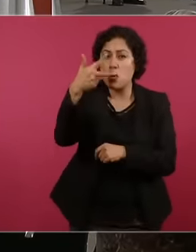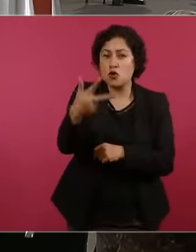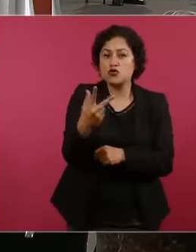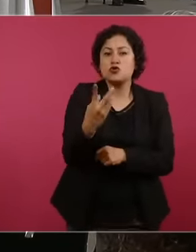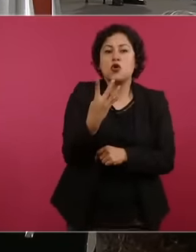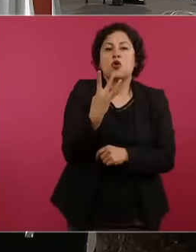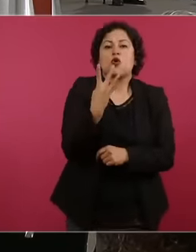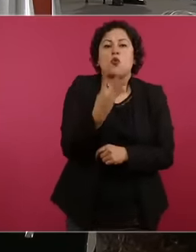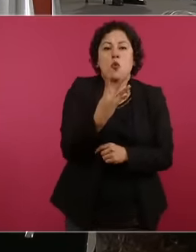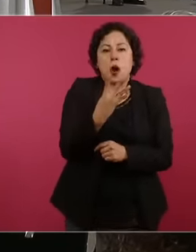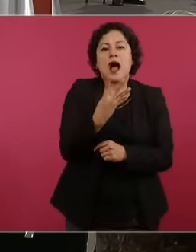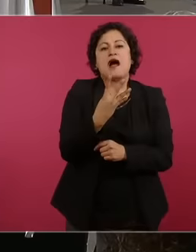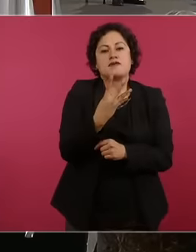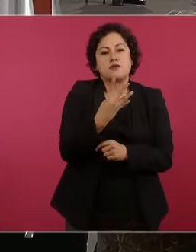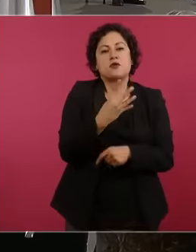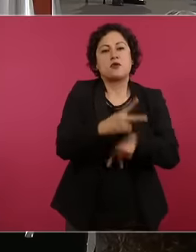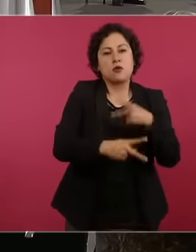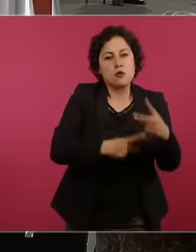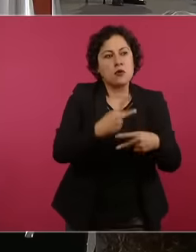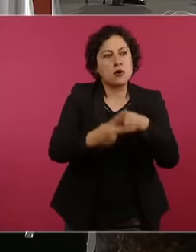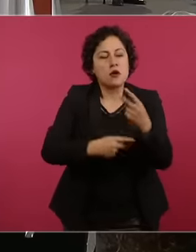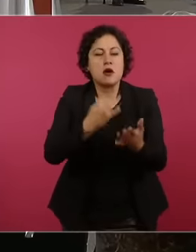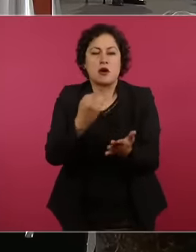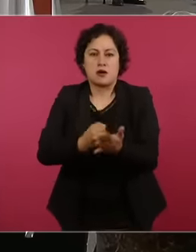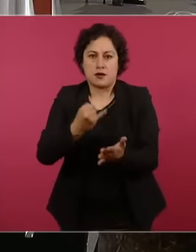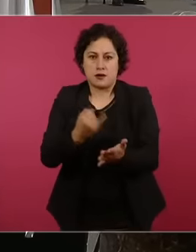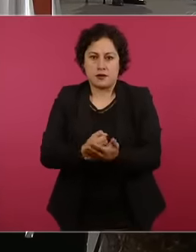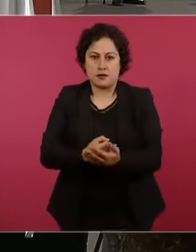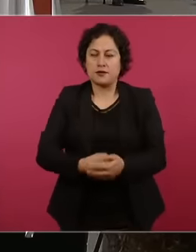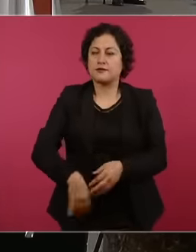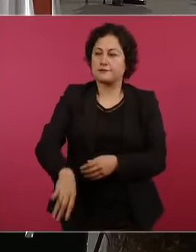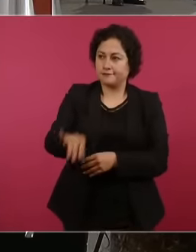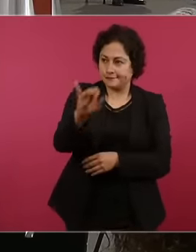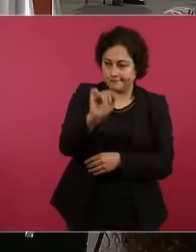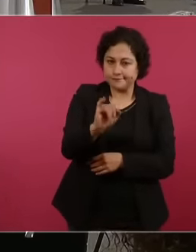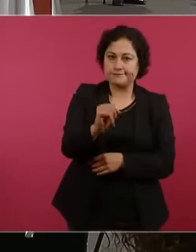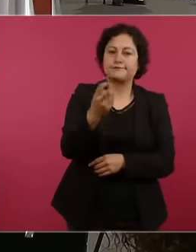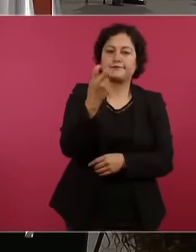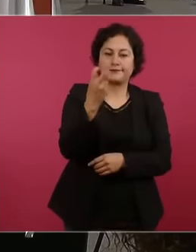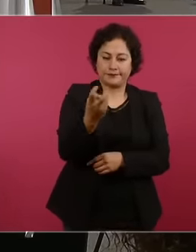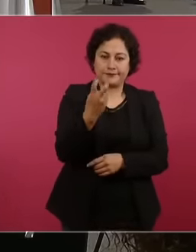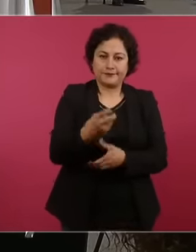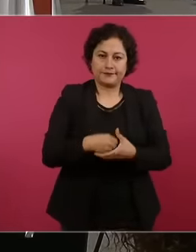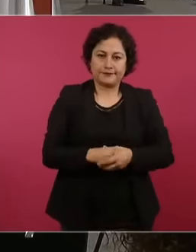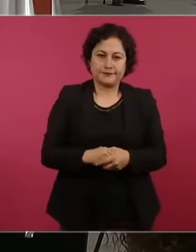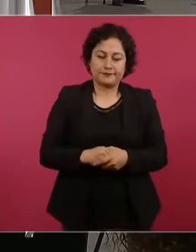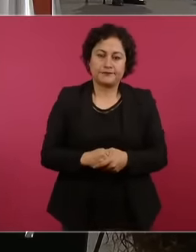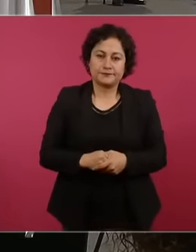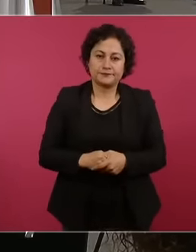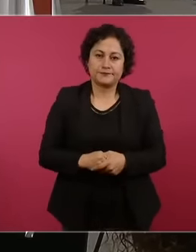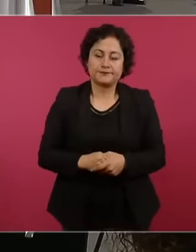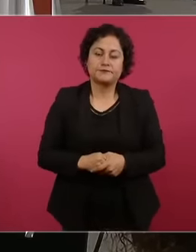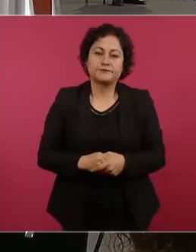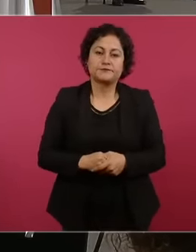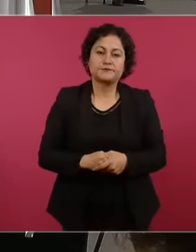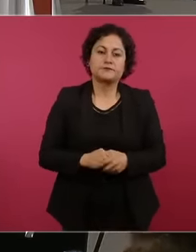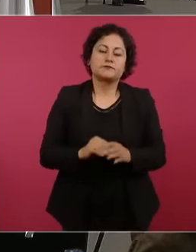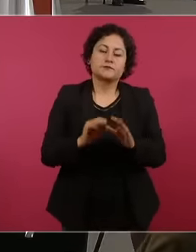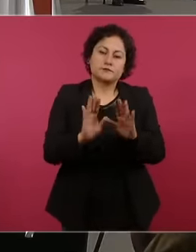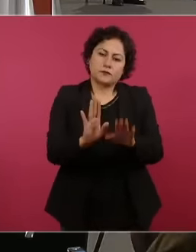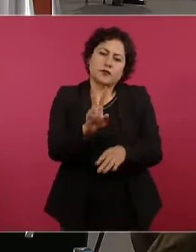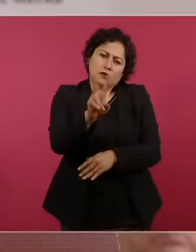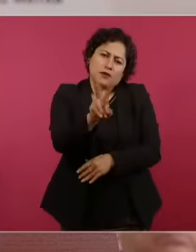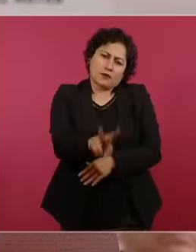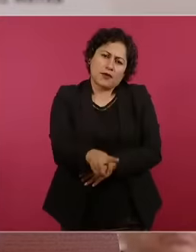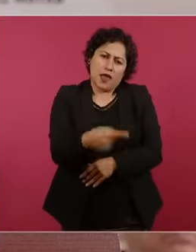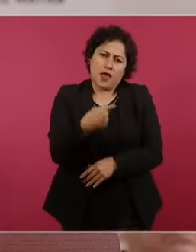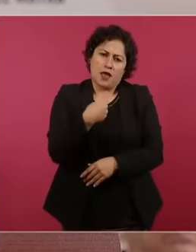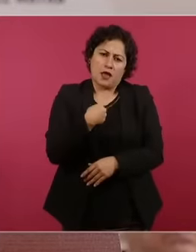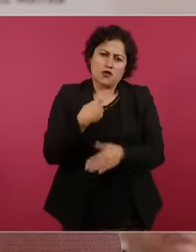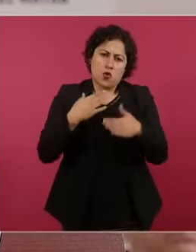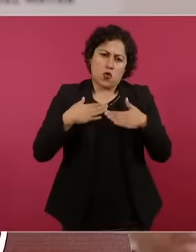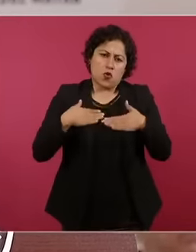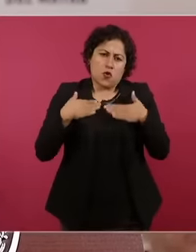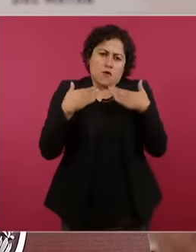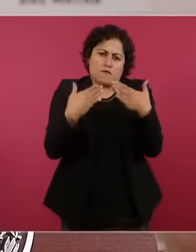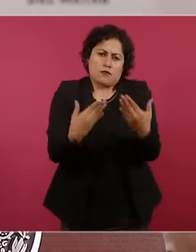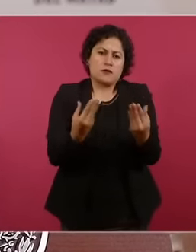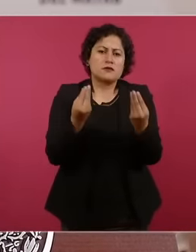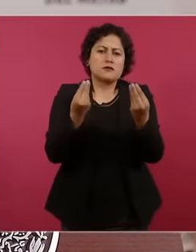since 2008. Yes, then, eh, I told him, I have a lot of confidence in the director of the SAT